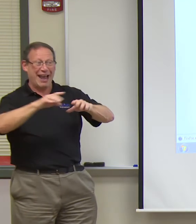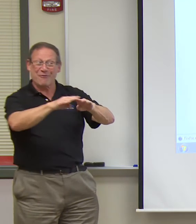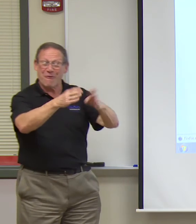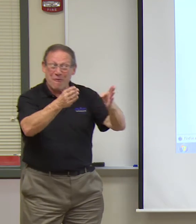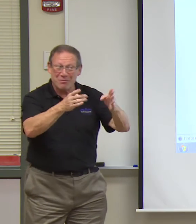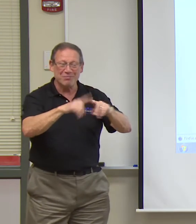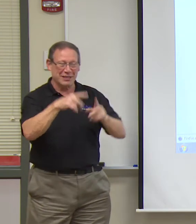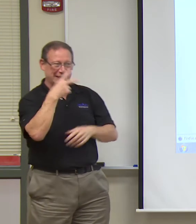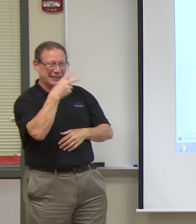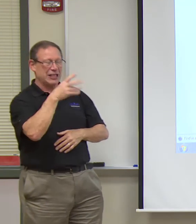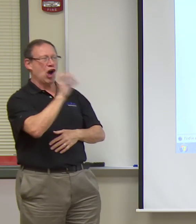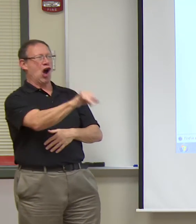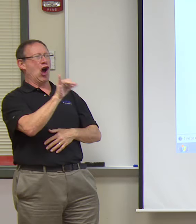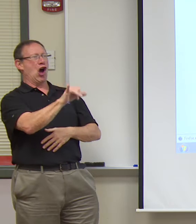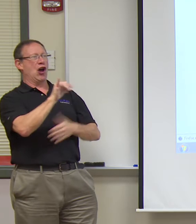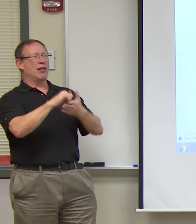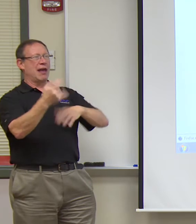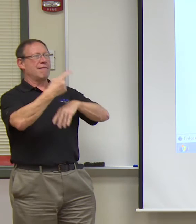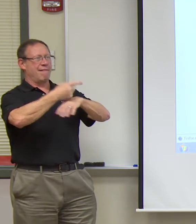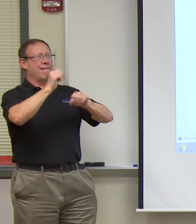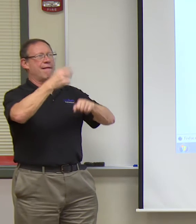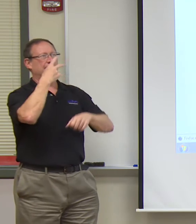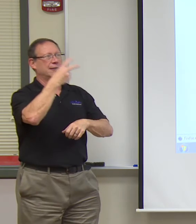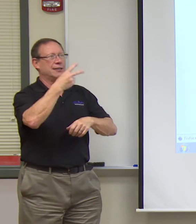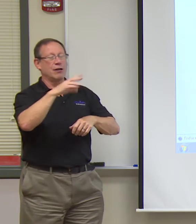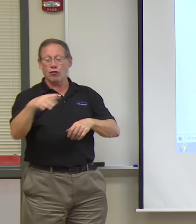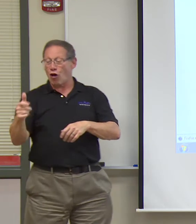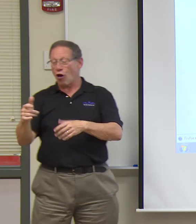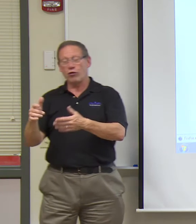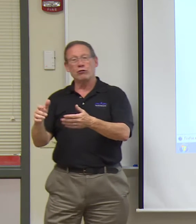and the other ones are totally invisible. So, that's the difference between